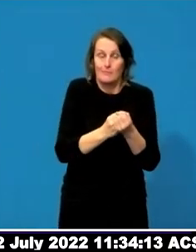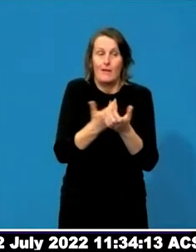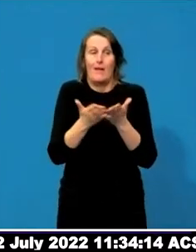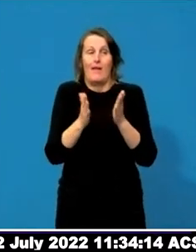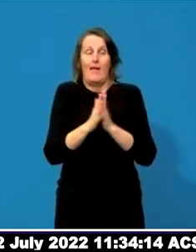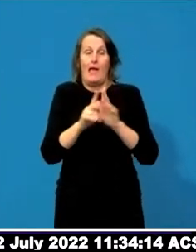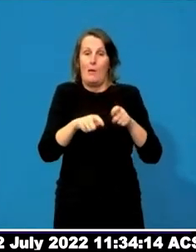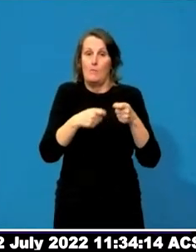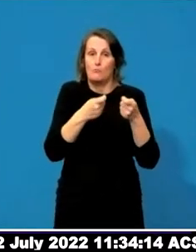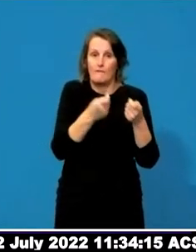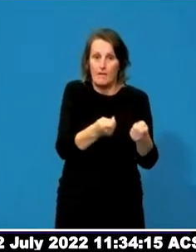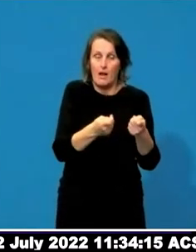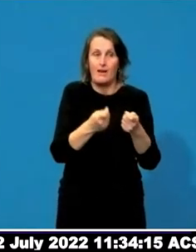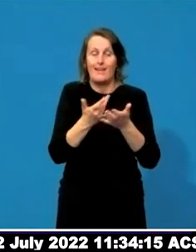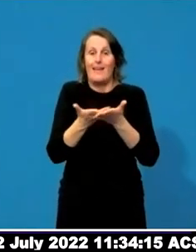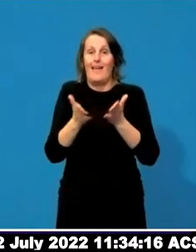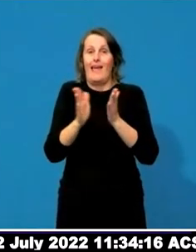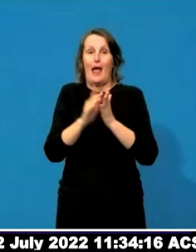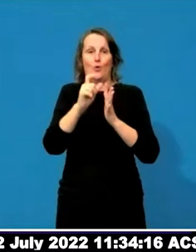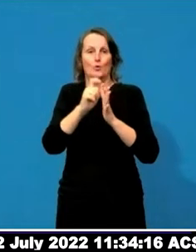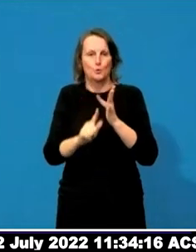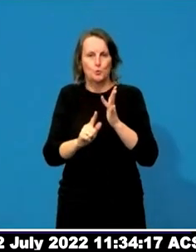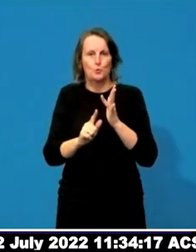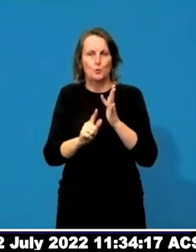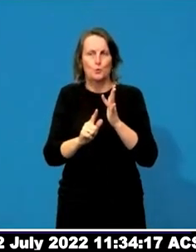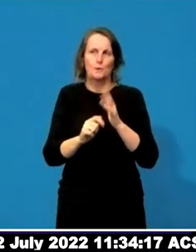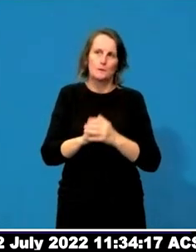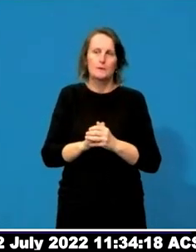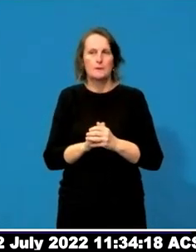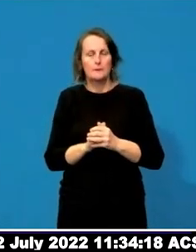you know, that's evolving - perhaps by cost pressures,